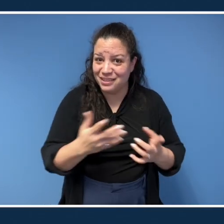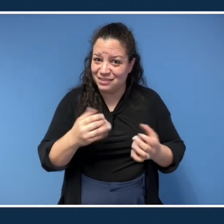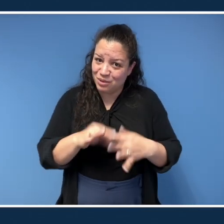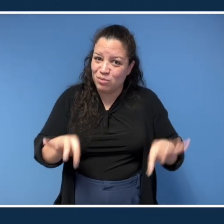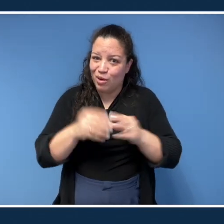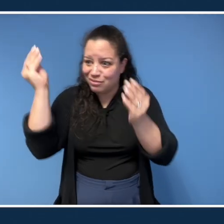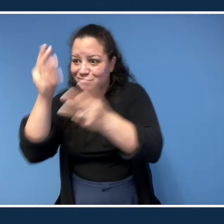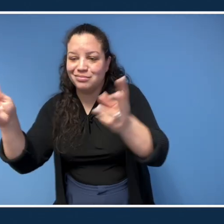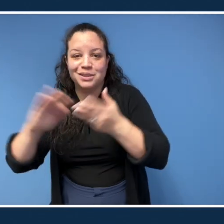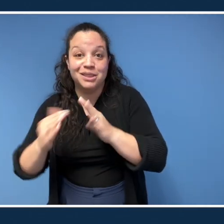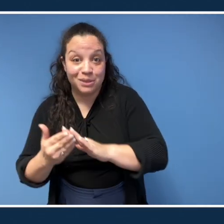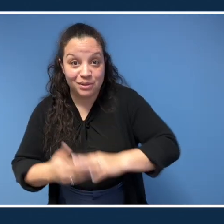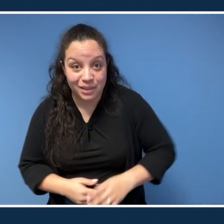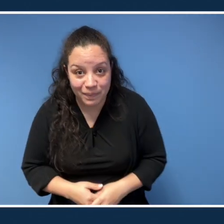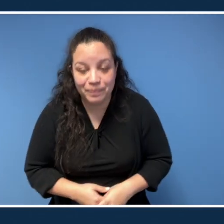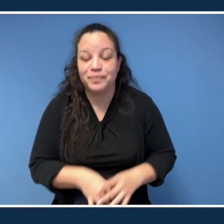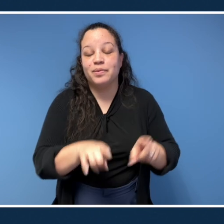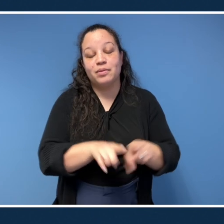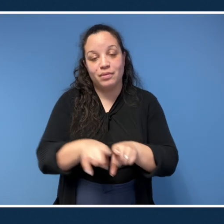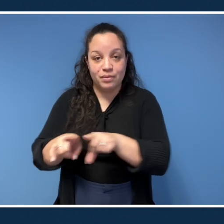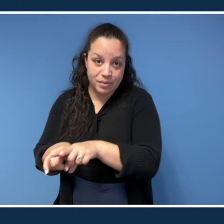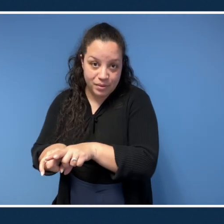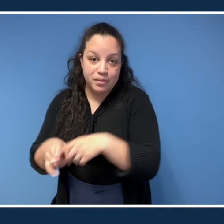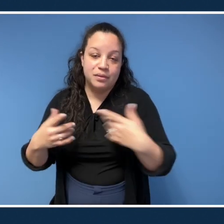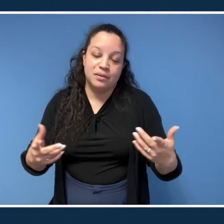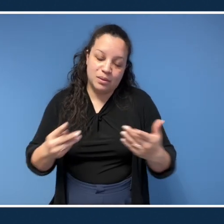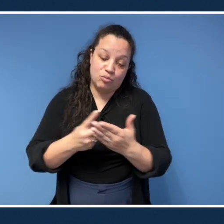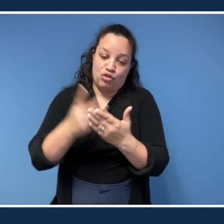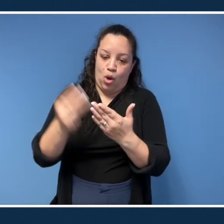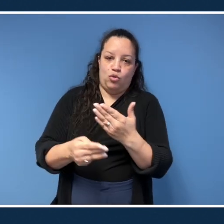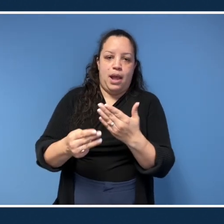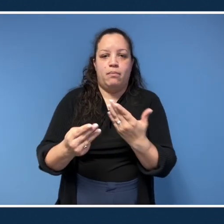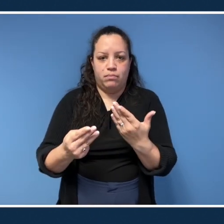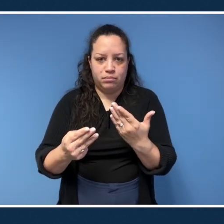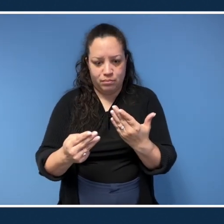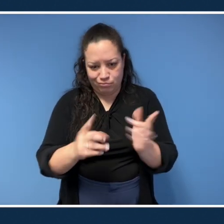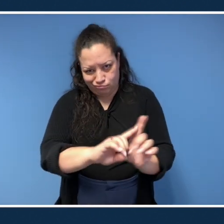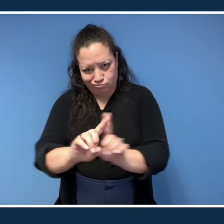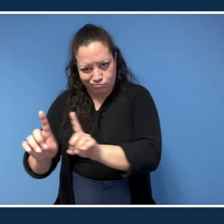our communities. So the other thing I would also say as well too is obviously programming comes to mind.